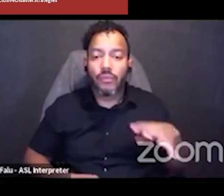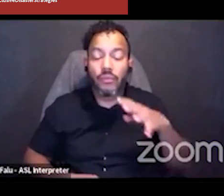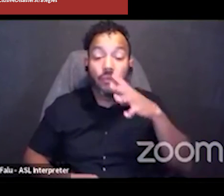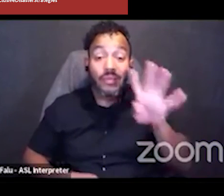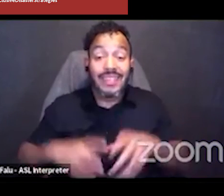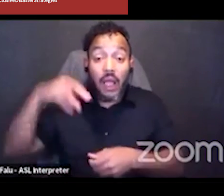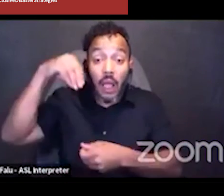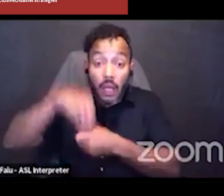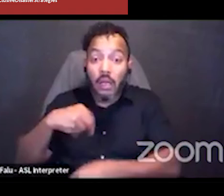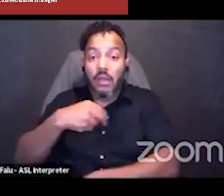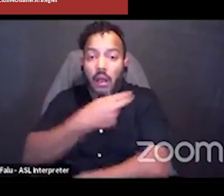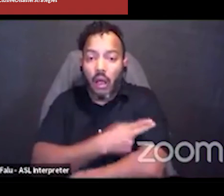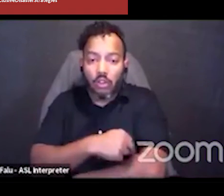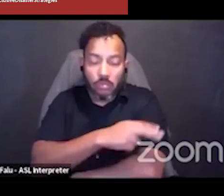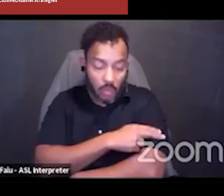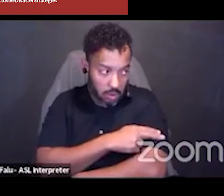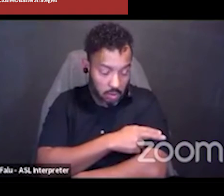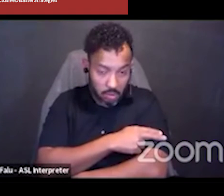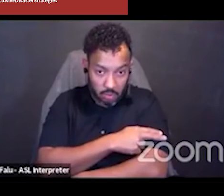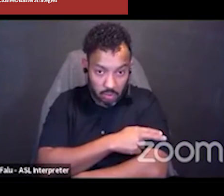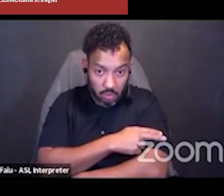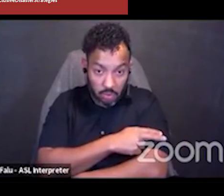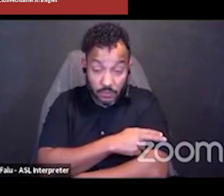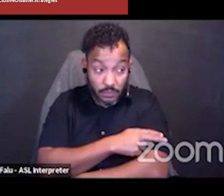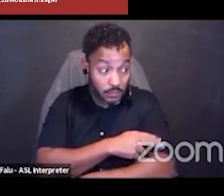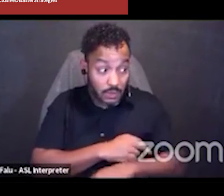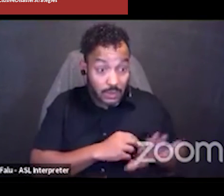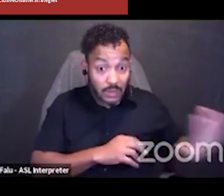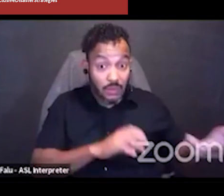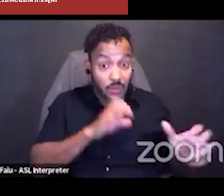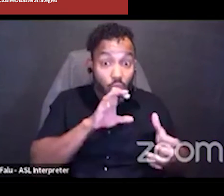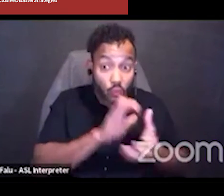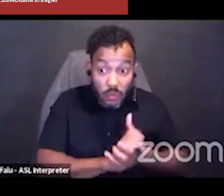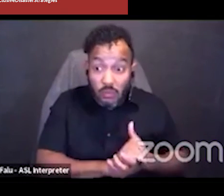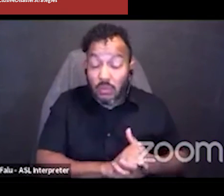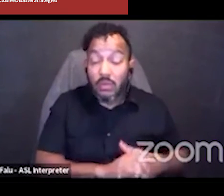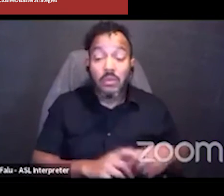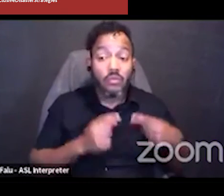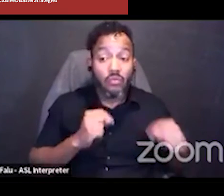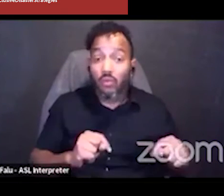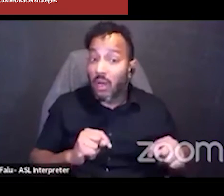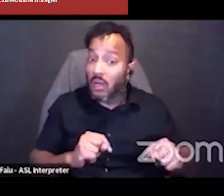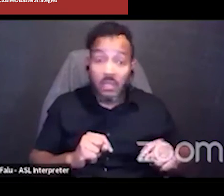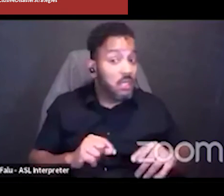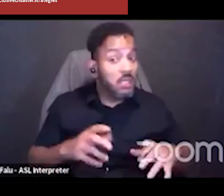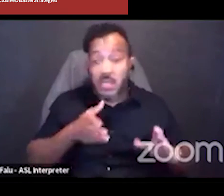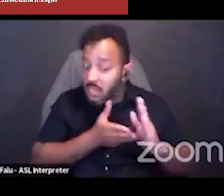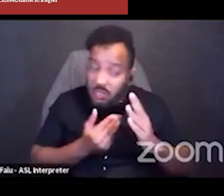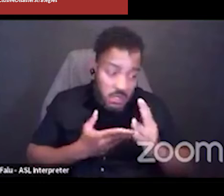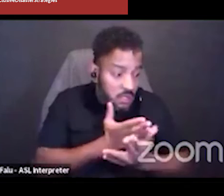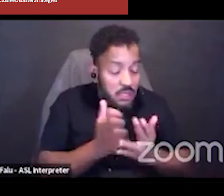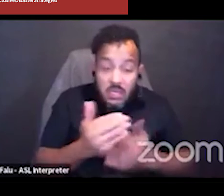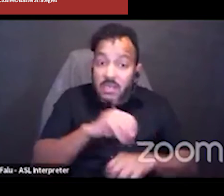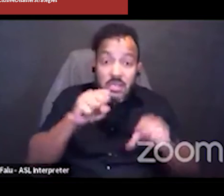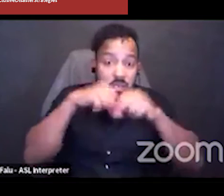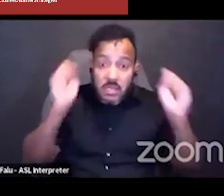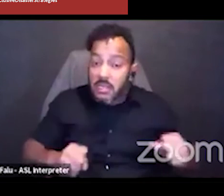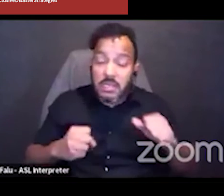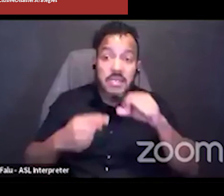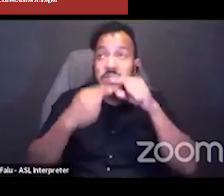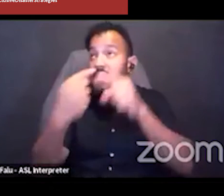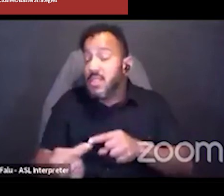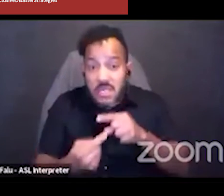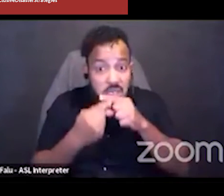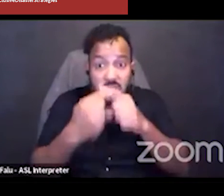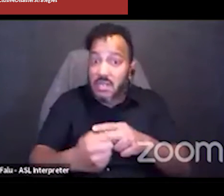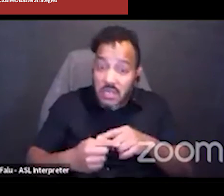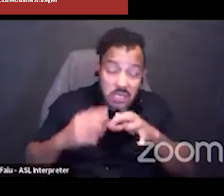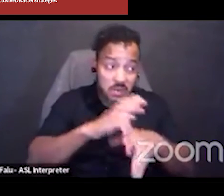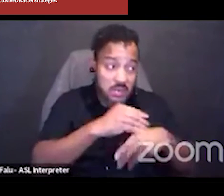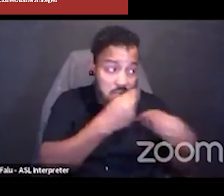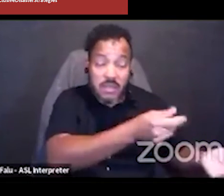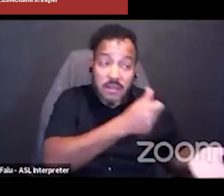And his wife was trying to work the system, there's always a system that is not friendly.